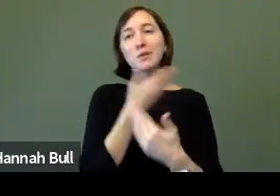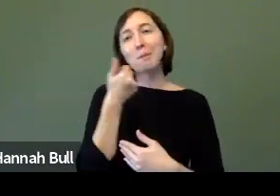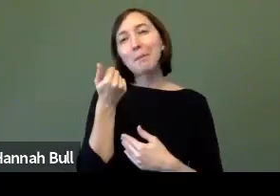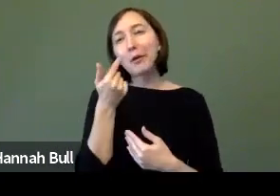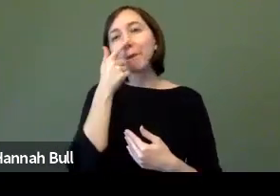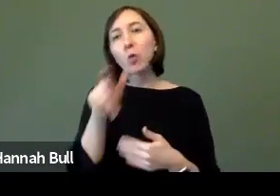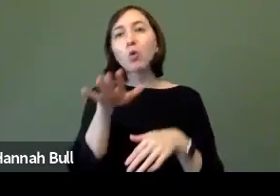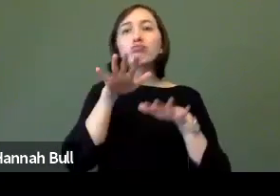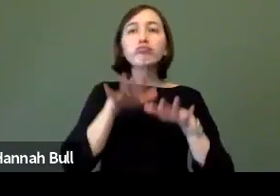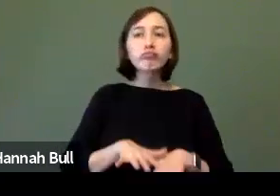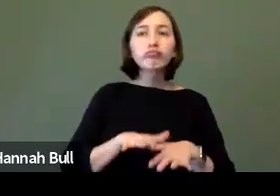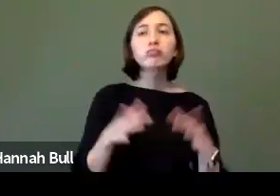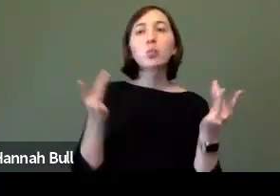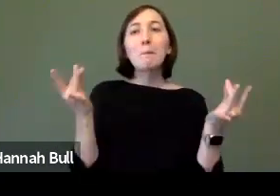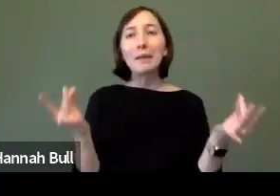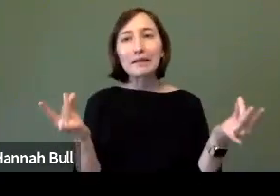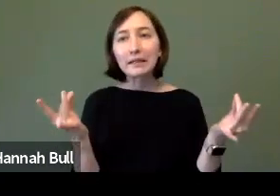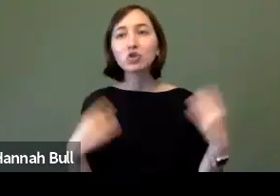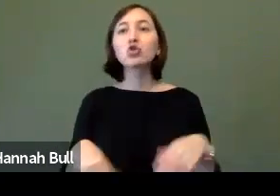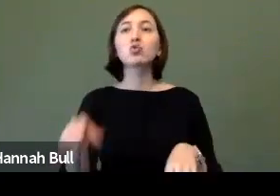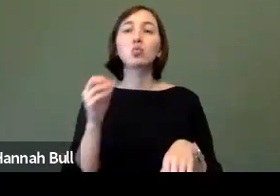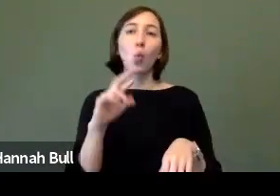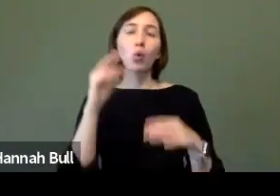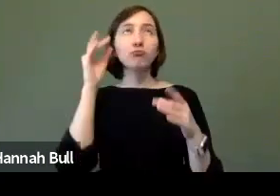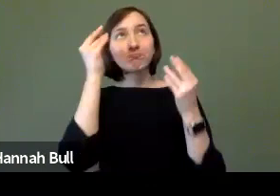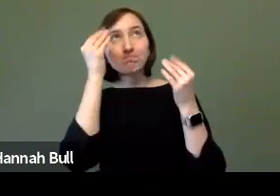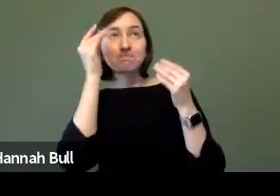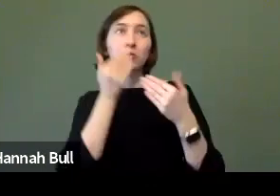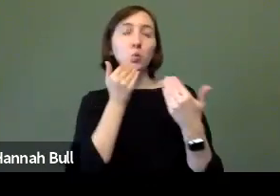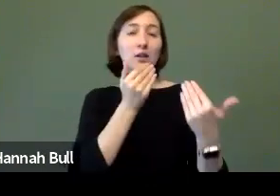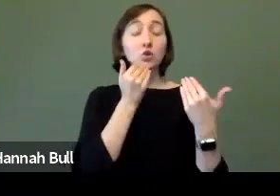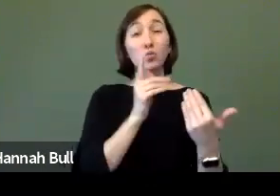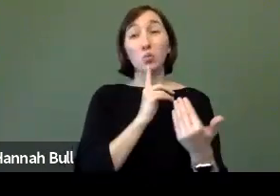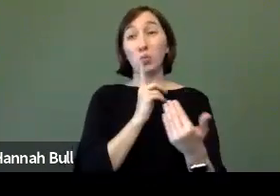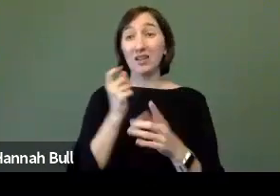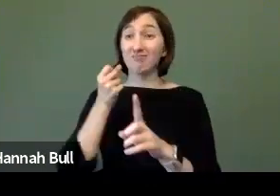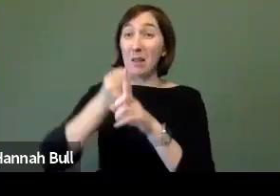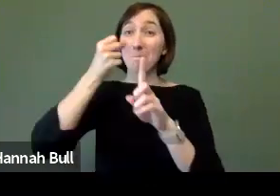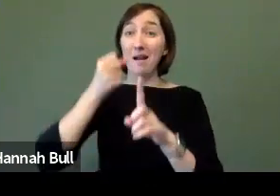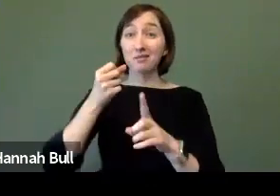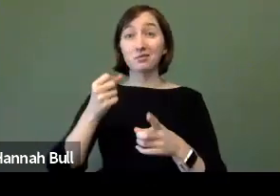It can help reduce anxiety. Music impacts our moods in a lot of different ways.